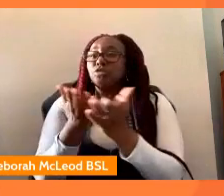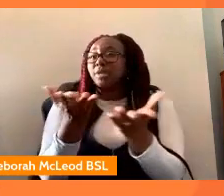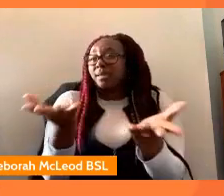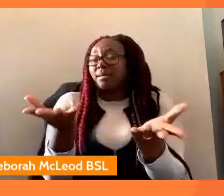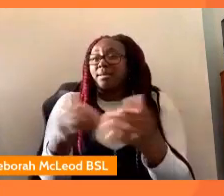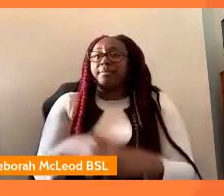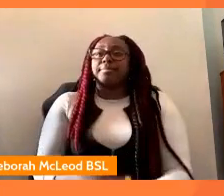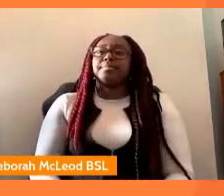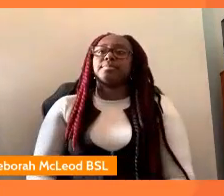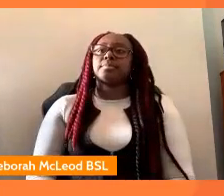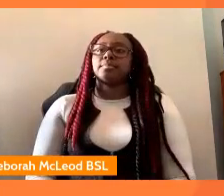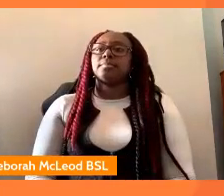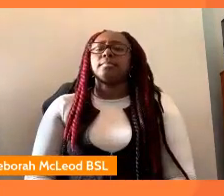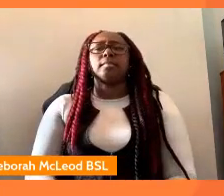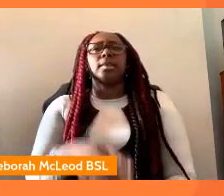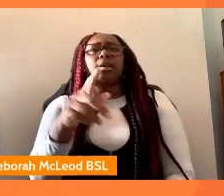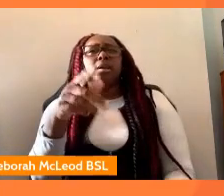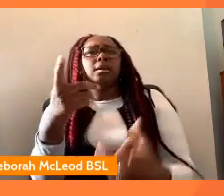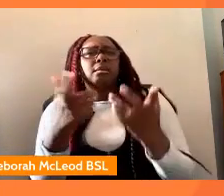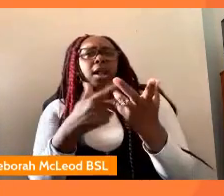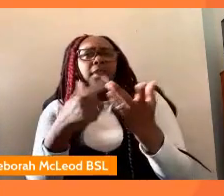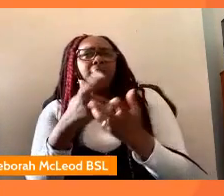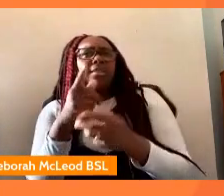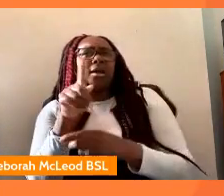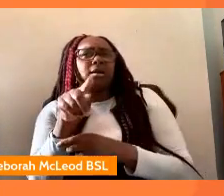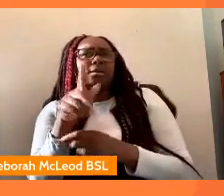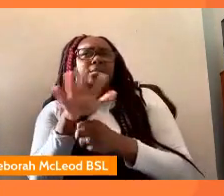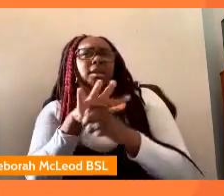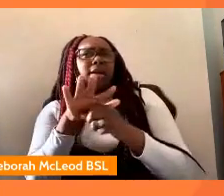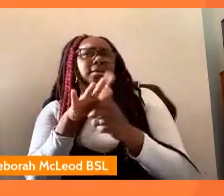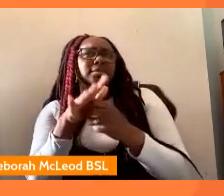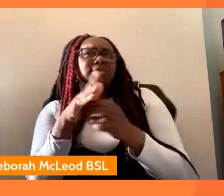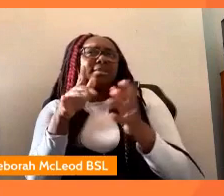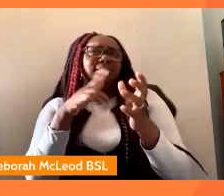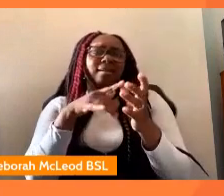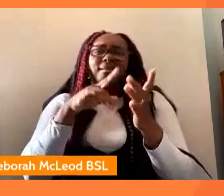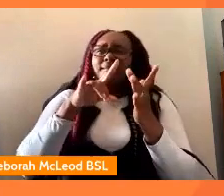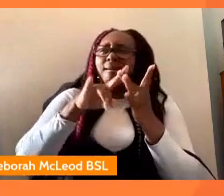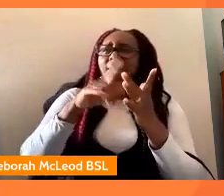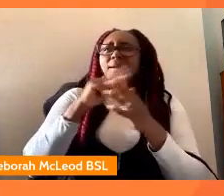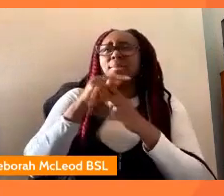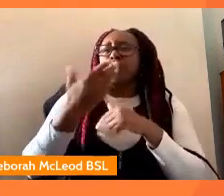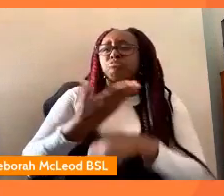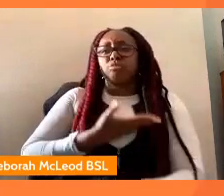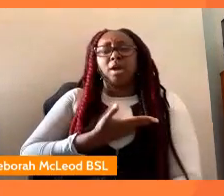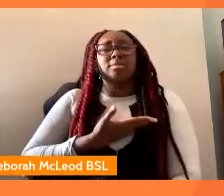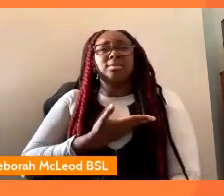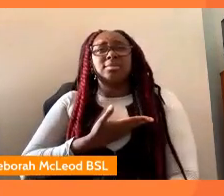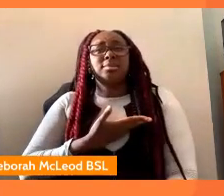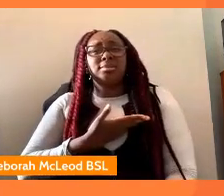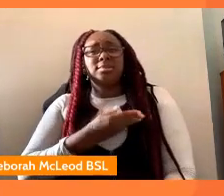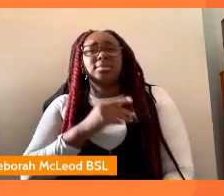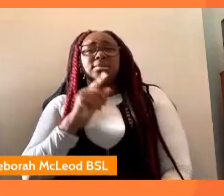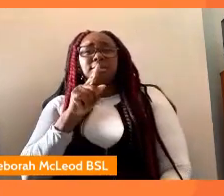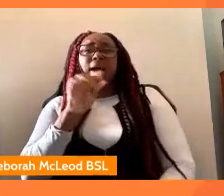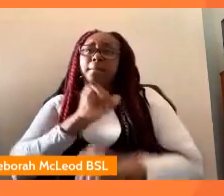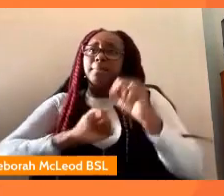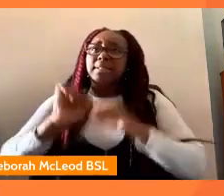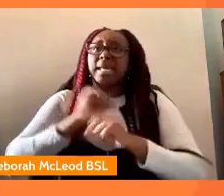It also touches on another thing which I think comes into the AI debate as well which is about rights. Because you were talking about protecting your creative community